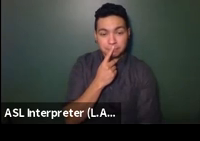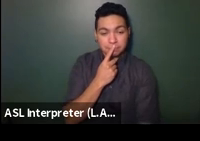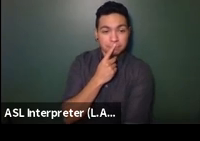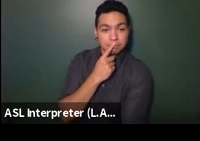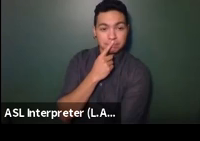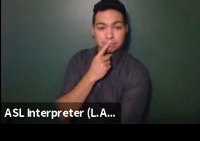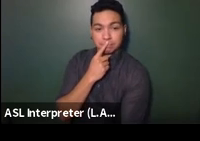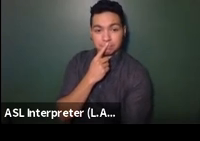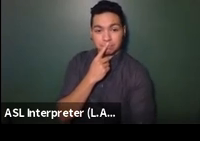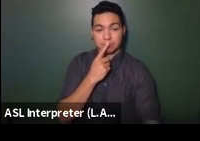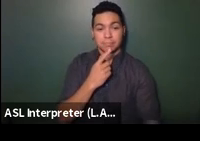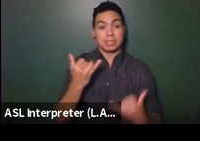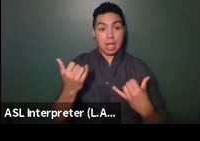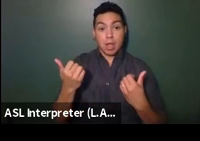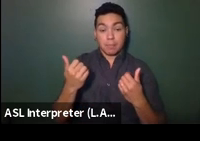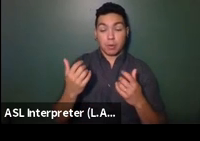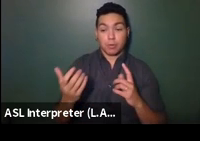ESD 189 - Amy Colburn: So I'm going to go and view this as Janis Joplin.